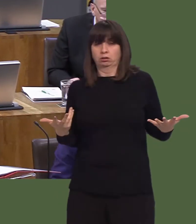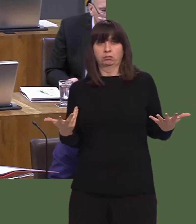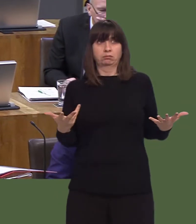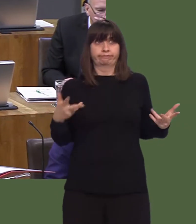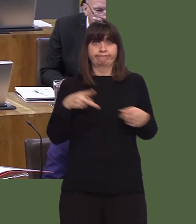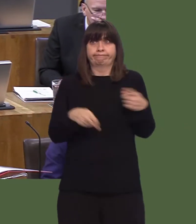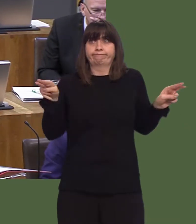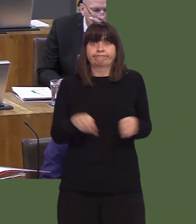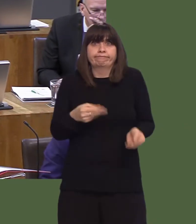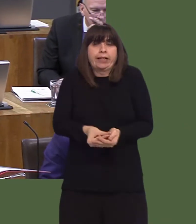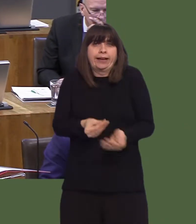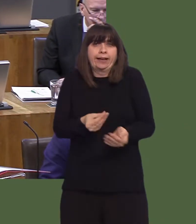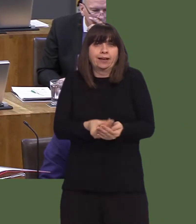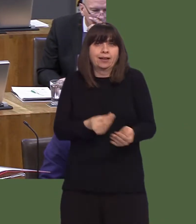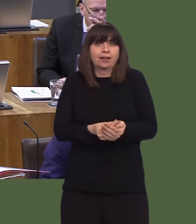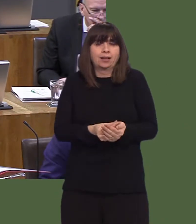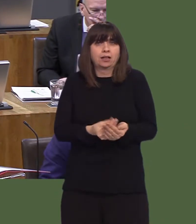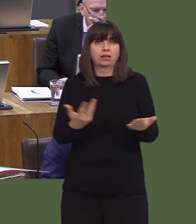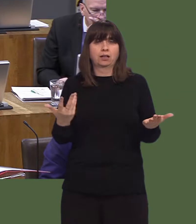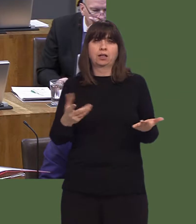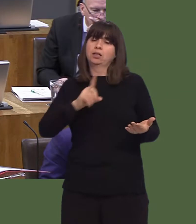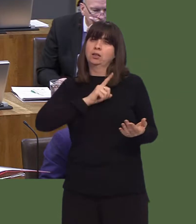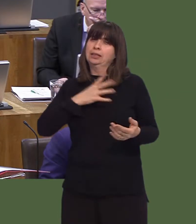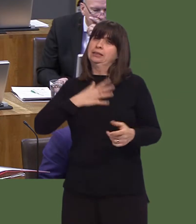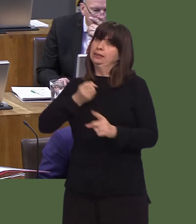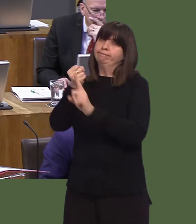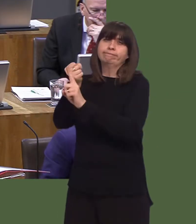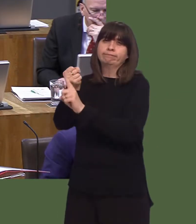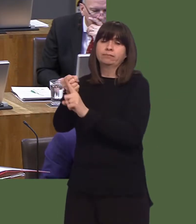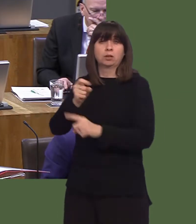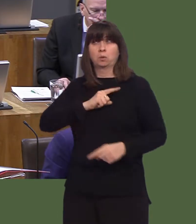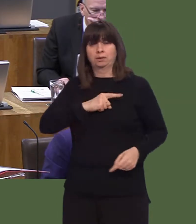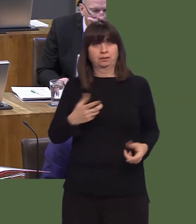Thatís why itís vital to ensure that the UK Government acts to relieve the pressure